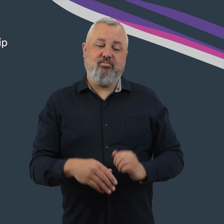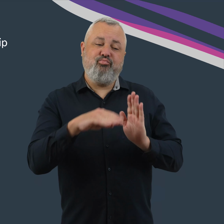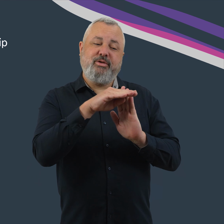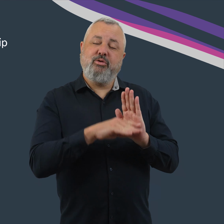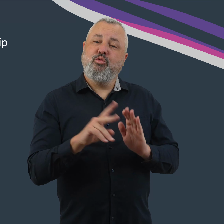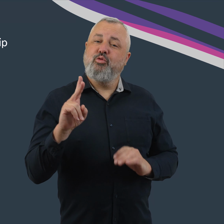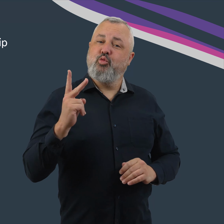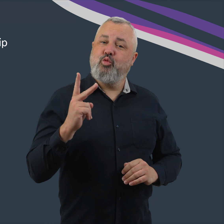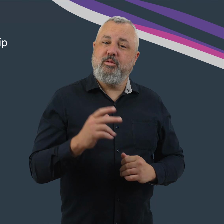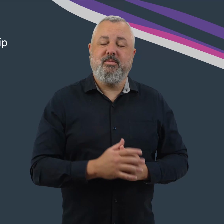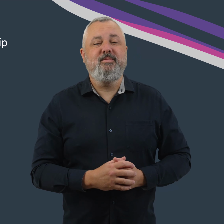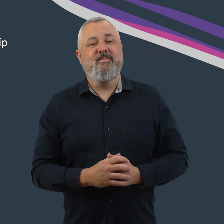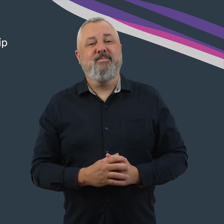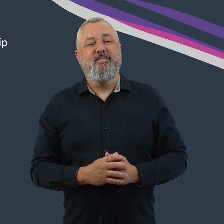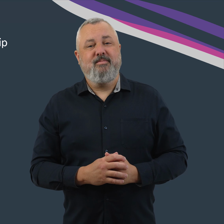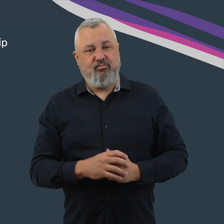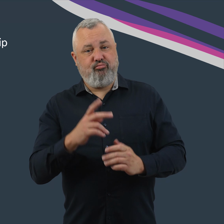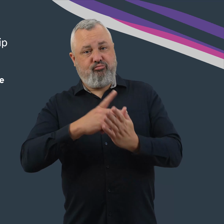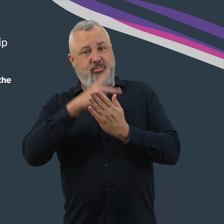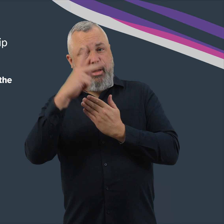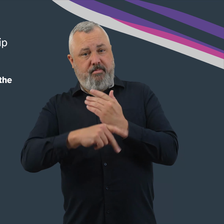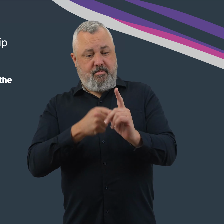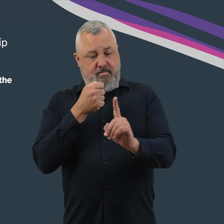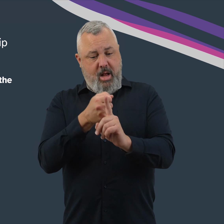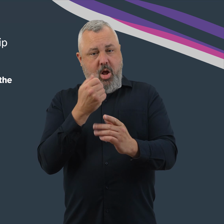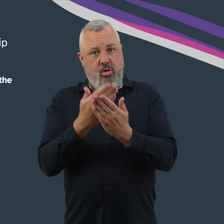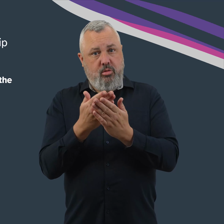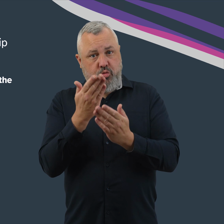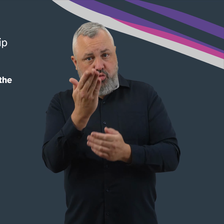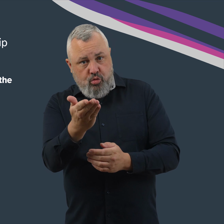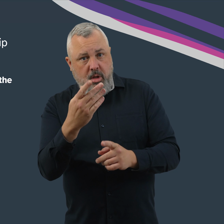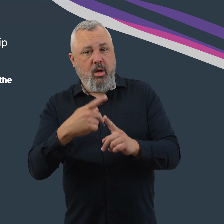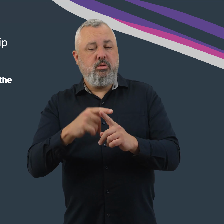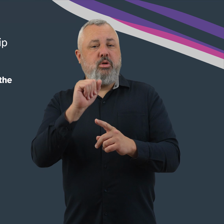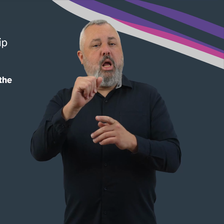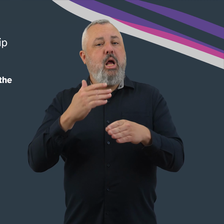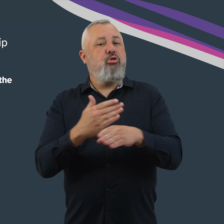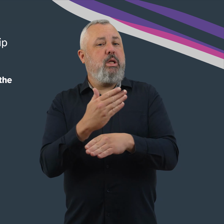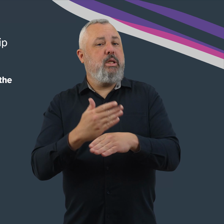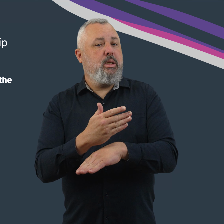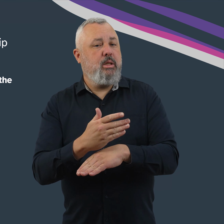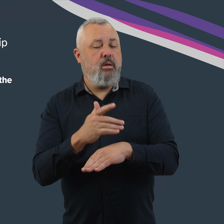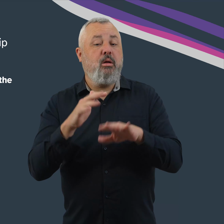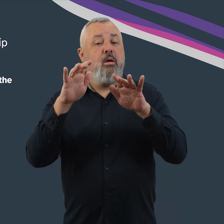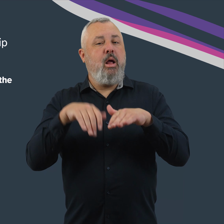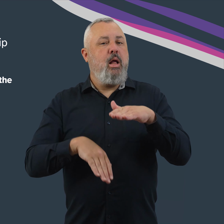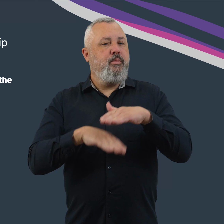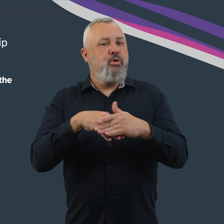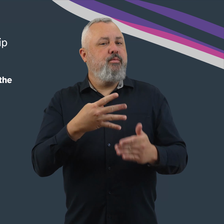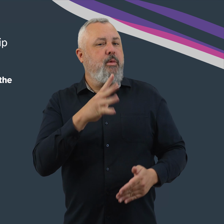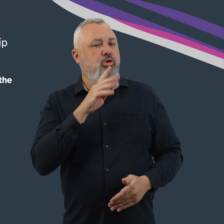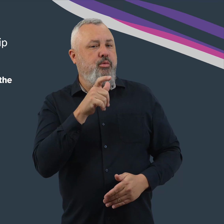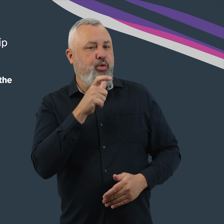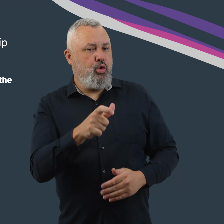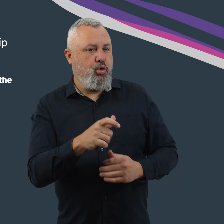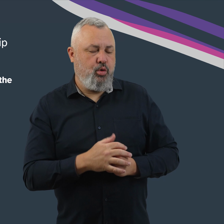Criterion 2 - Potential impact of the program on you and your career Up to 400 words.